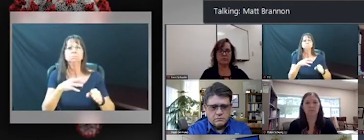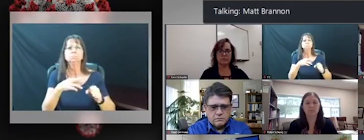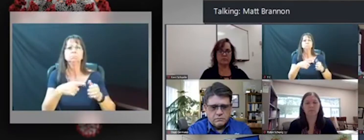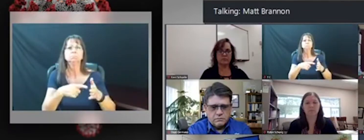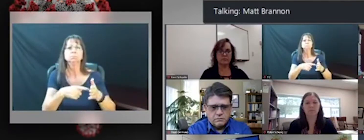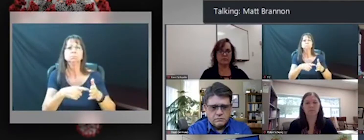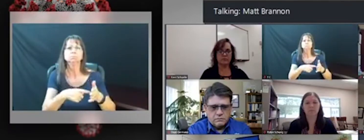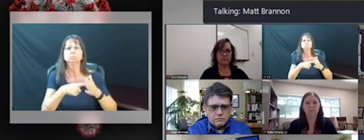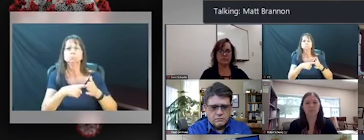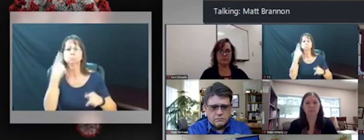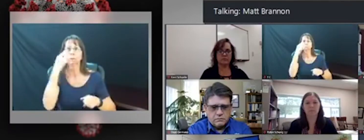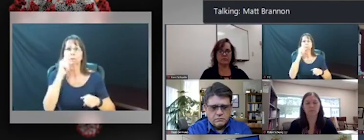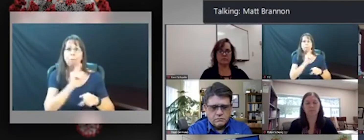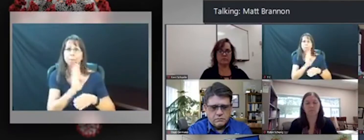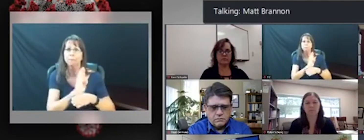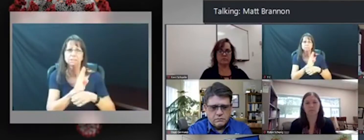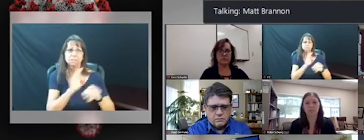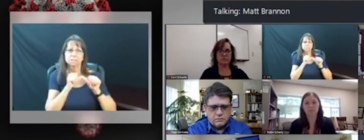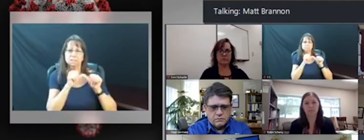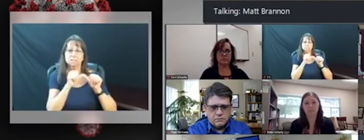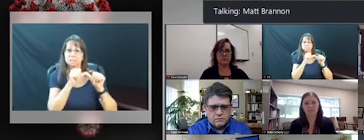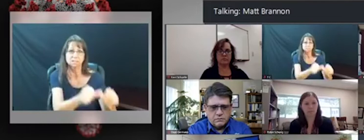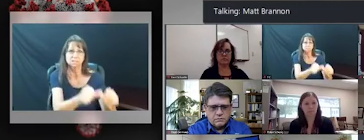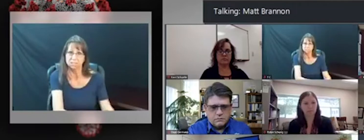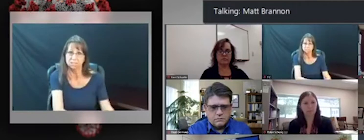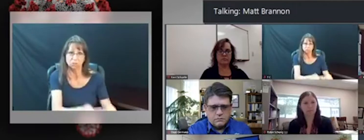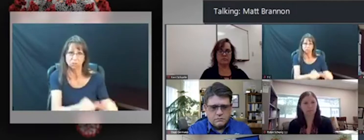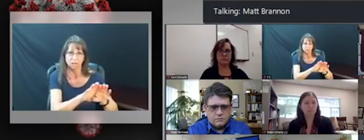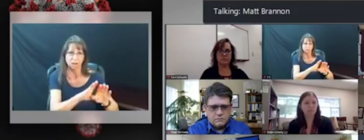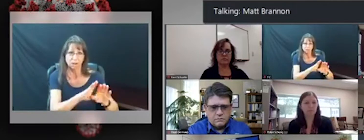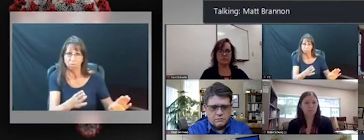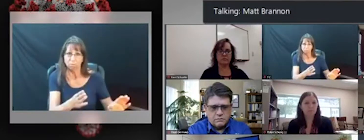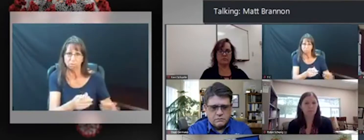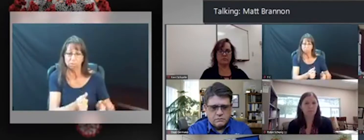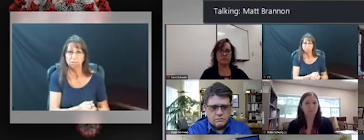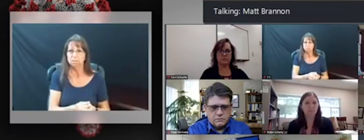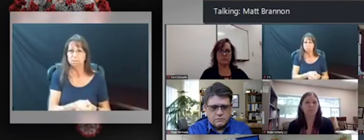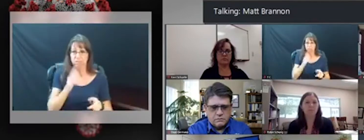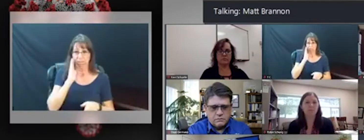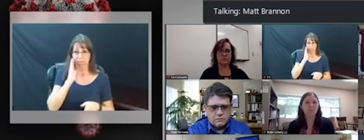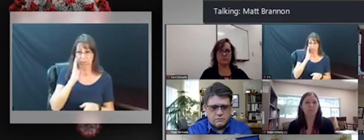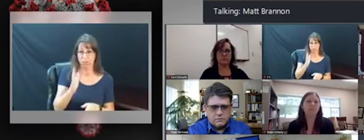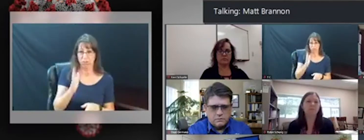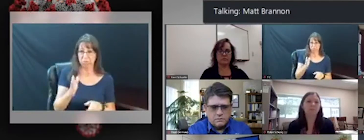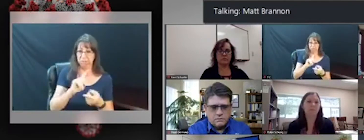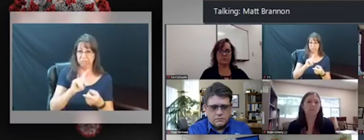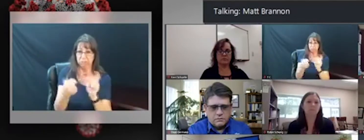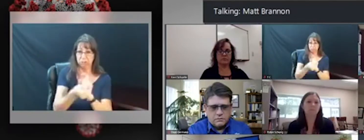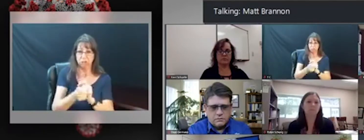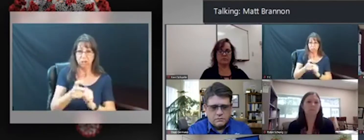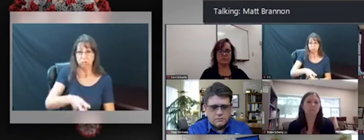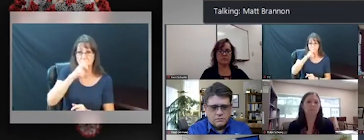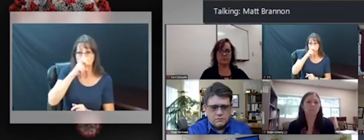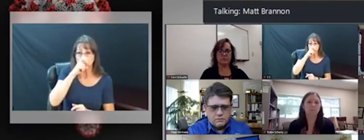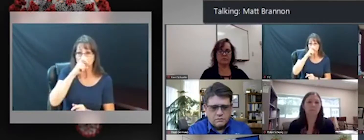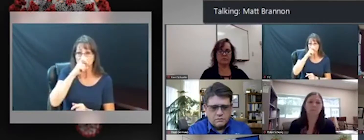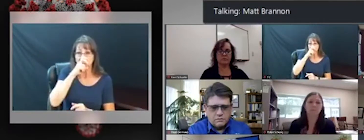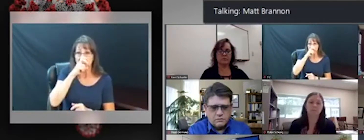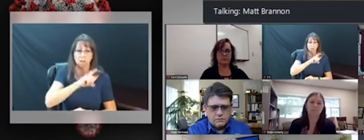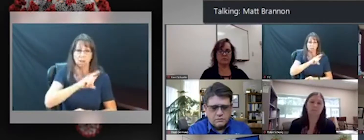going into the red and possibly the purple later down the line, will anything change in terms of stricter enforcement for making sure businesses are in compliance?